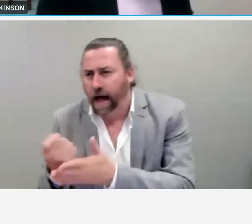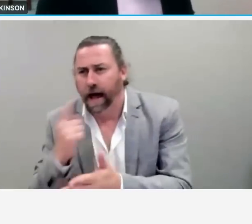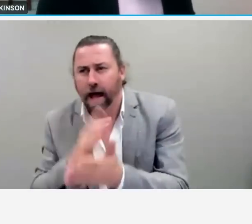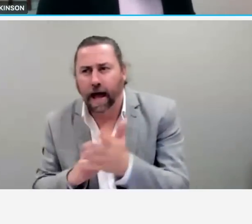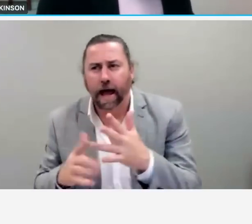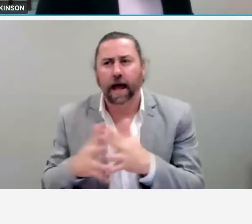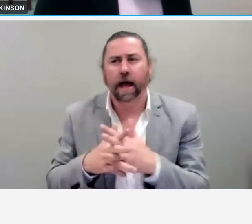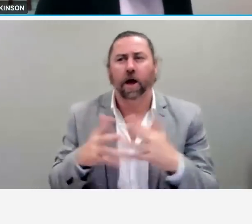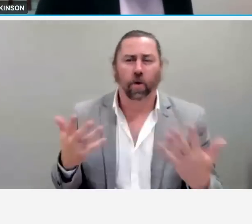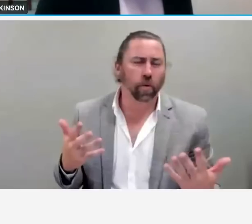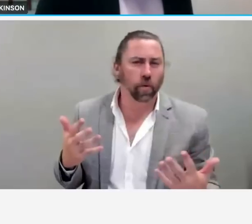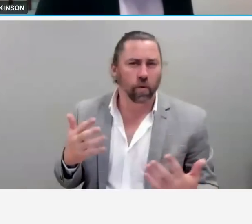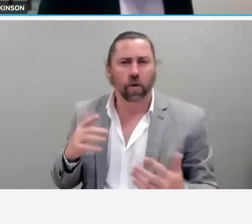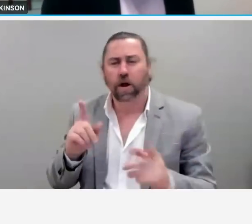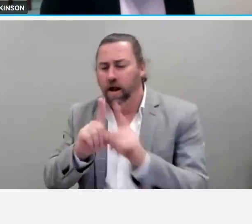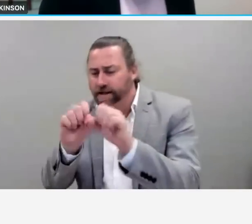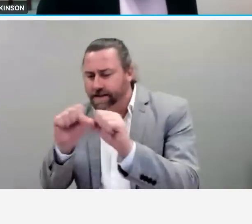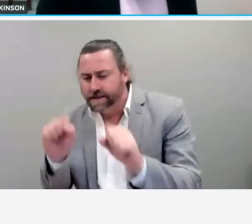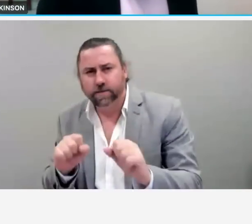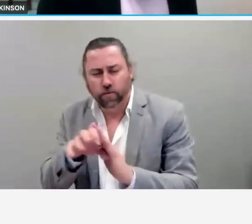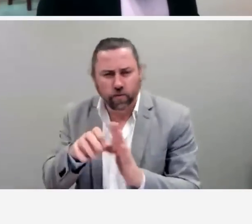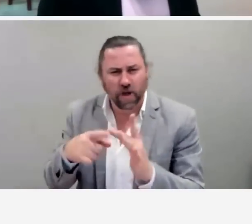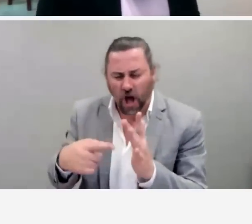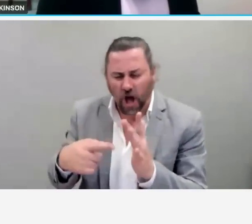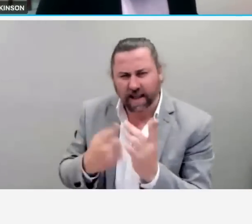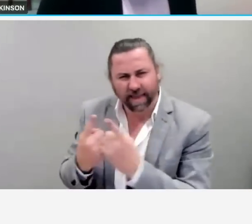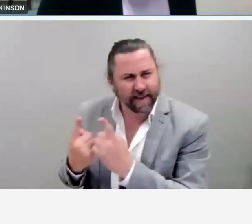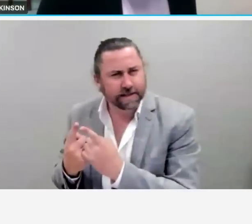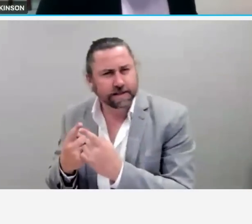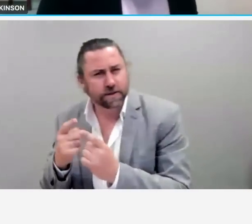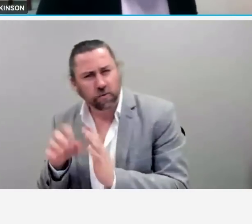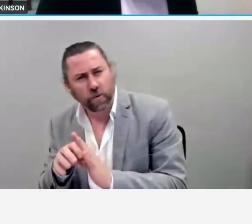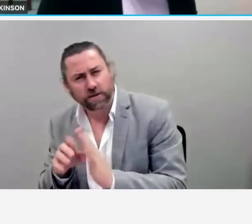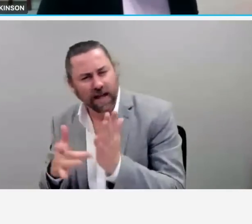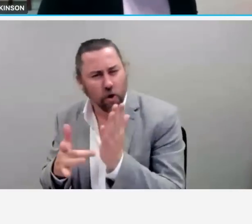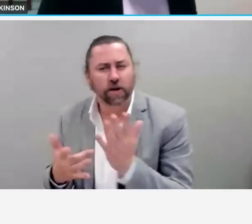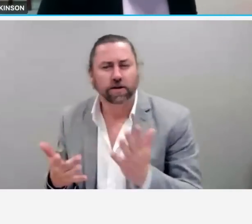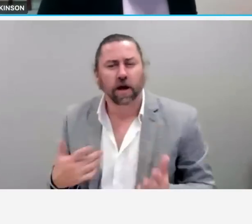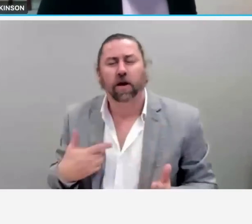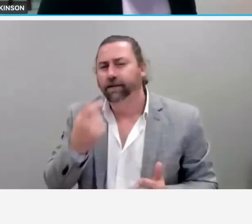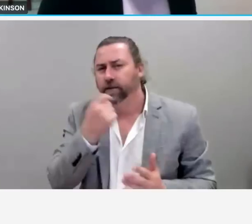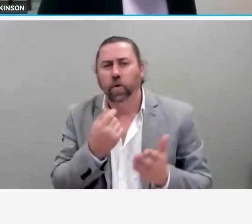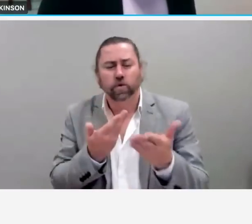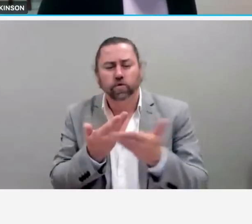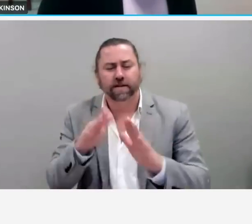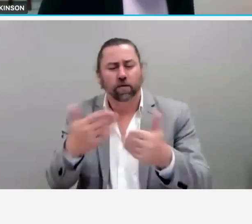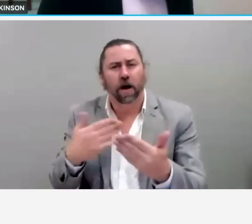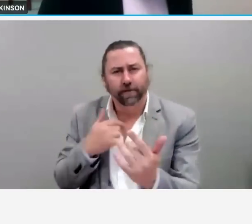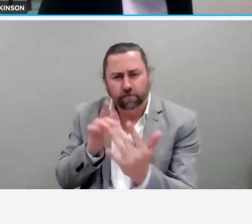with their business systems and IT systems. And so we've been working with a small number of providers so far to increase our understanding